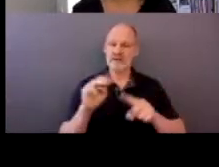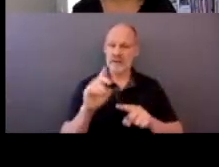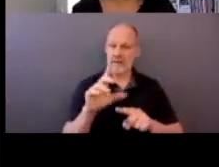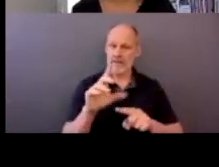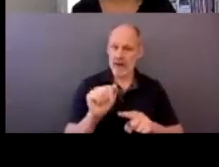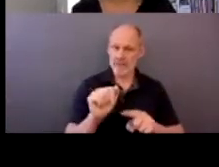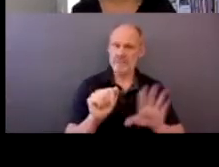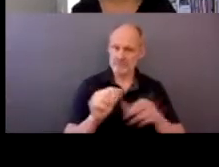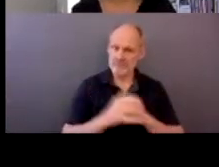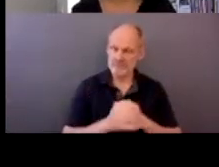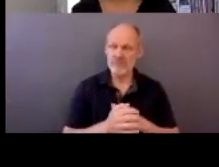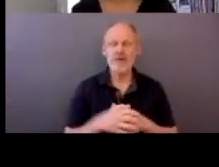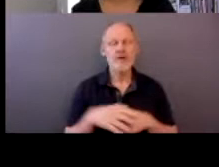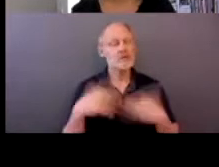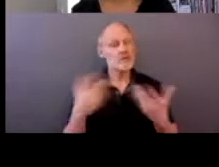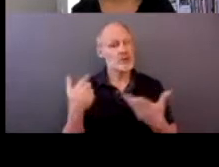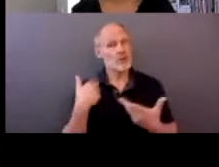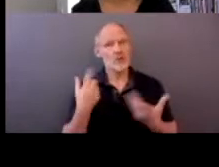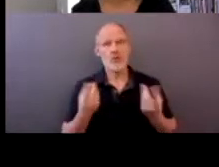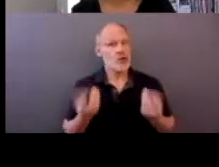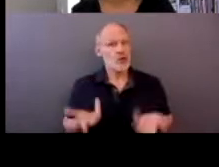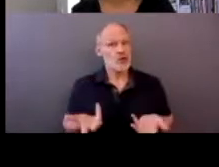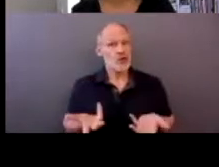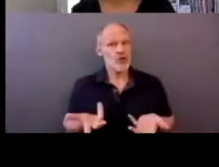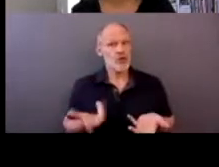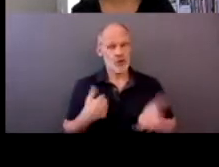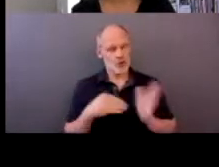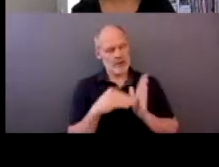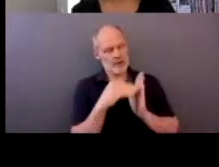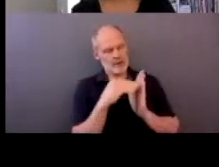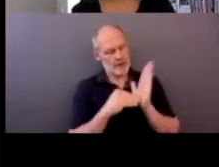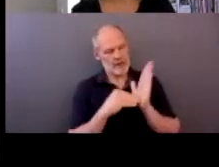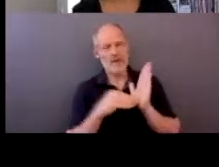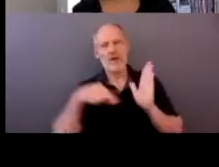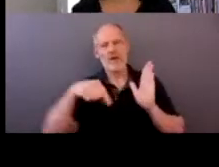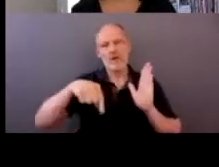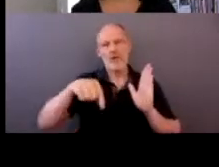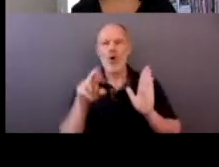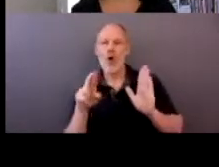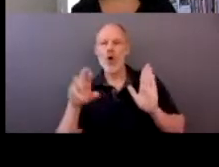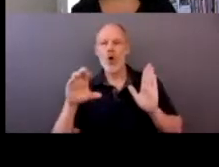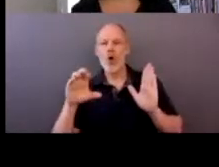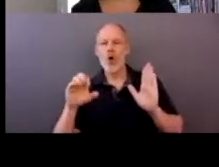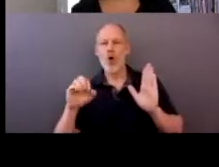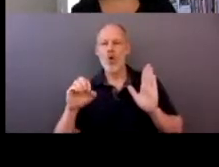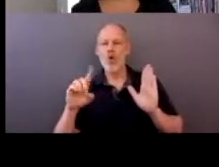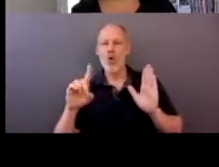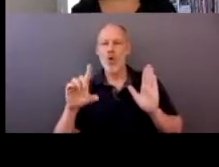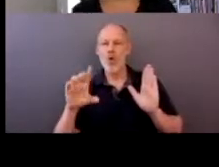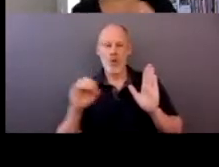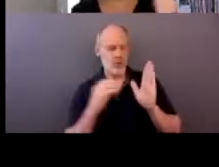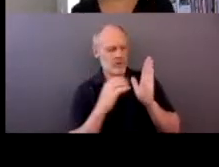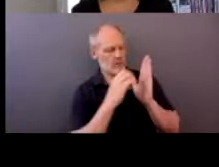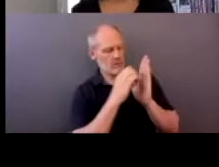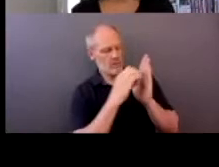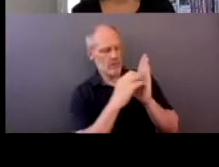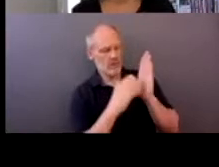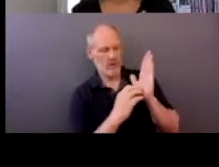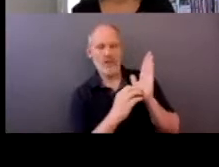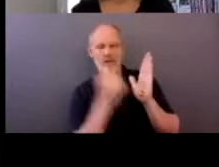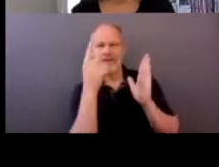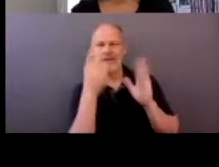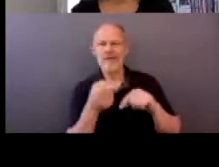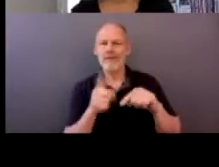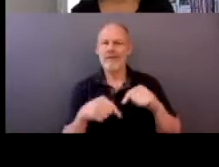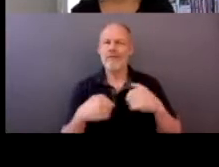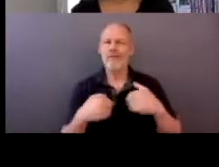for transcripting instead of offering physical transcripting for people to take away or borrow